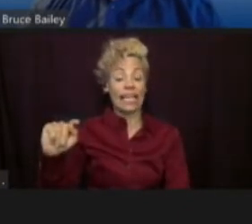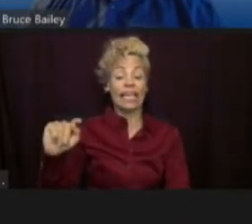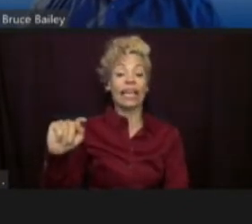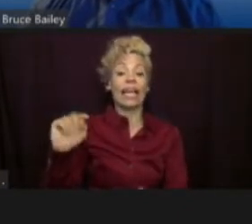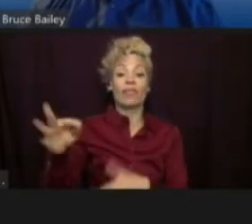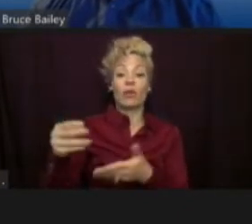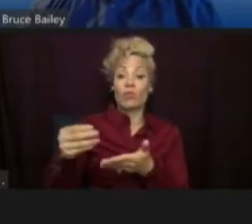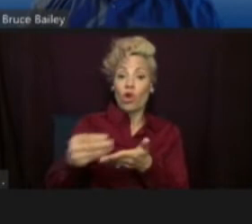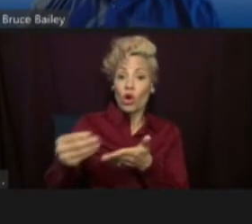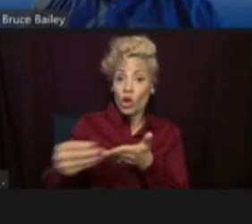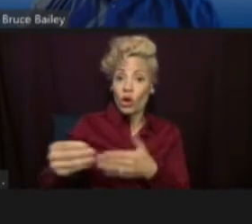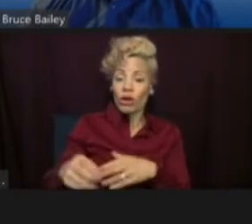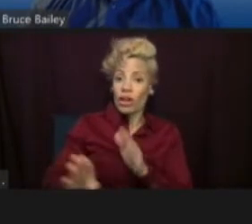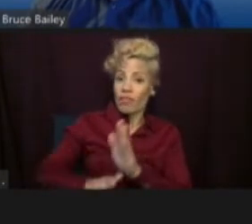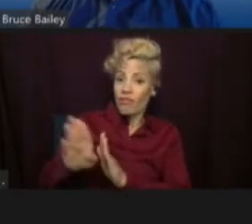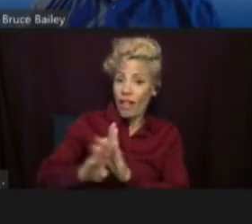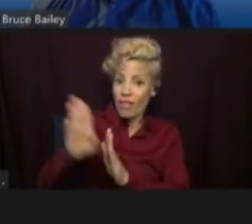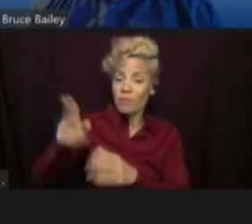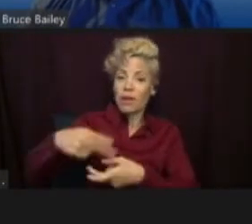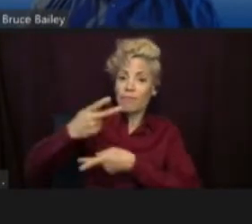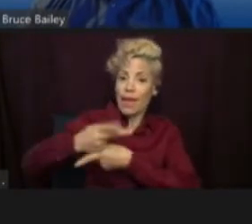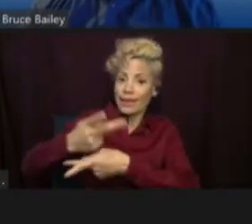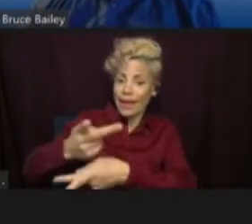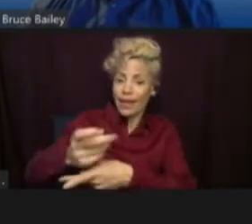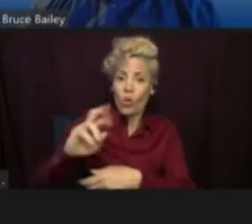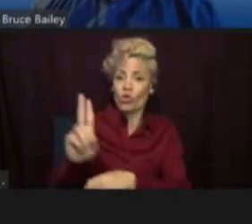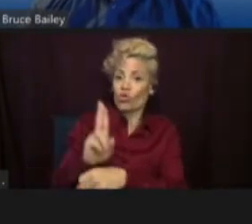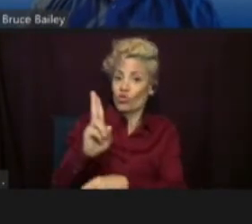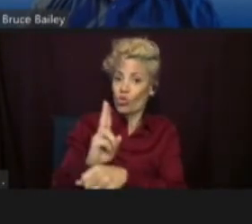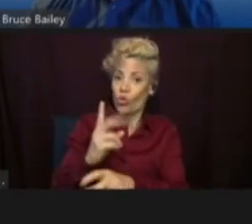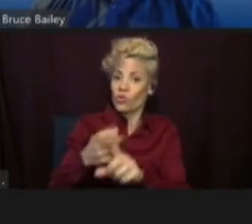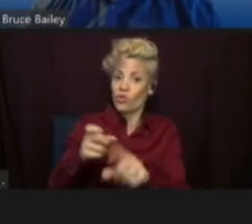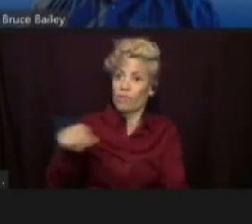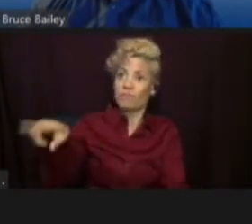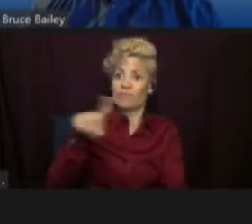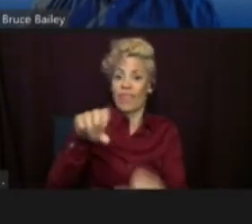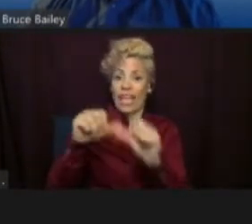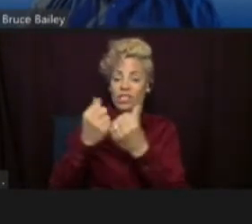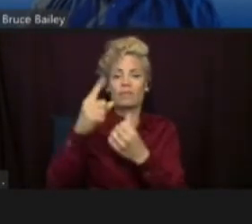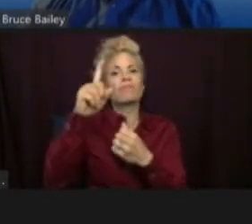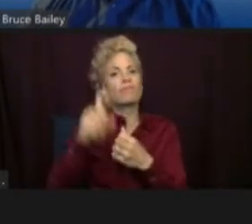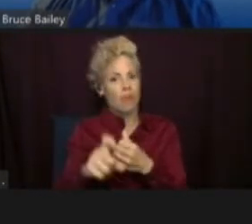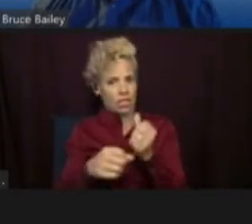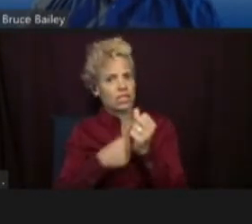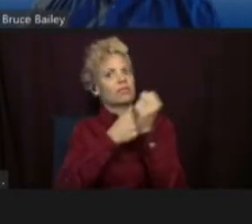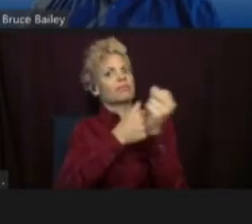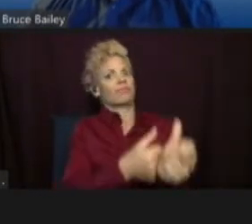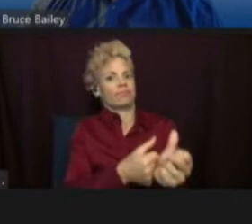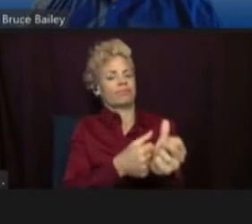maintained or used by agencies shall conform to the revised 508 standards.